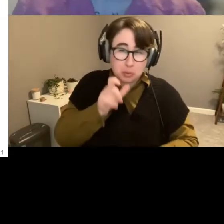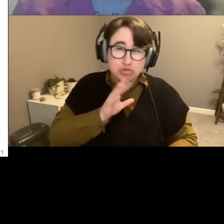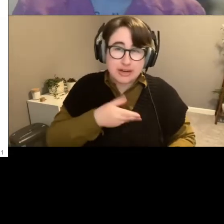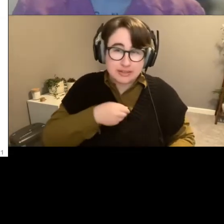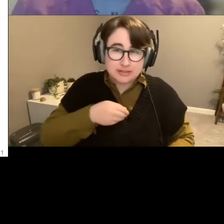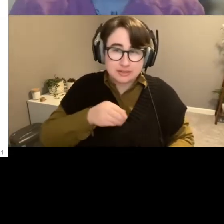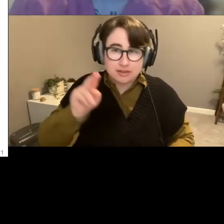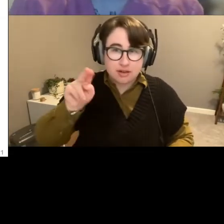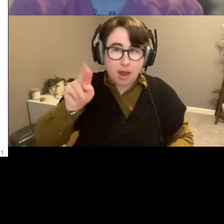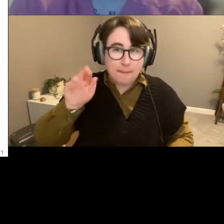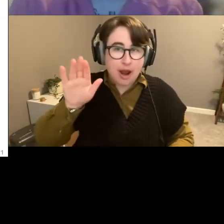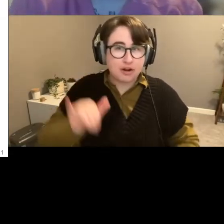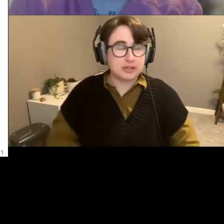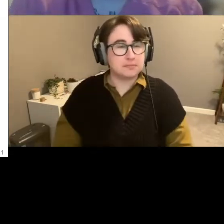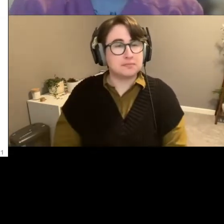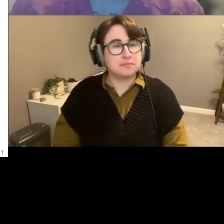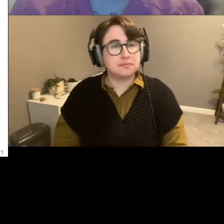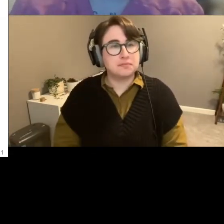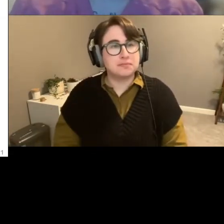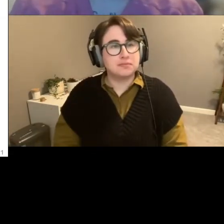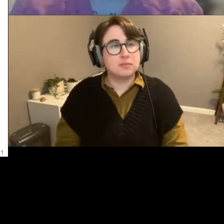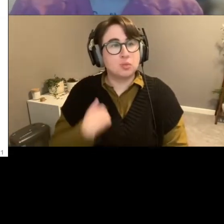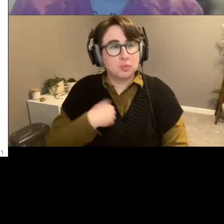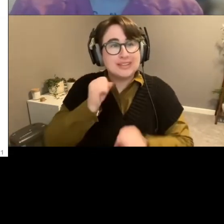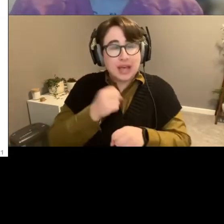So we can use assisted reproductive treatment,